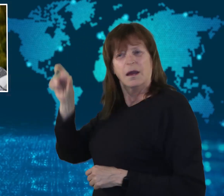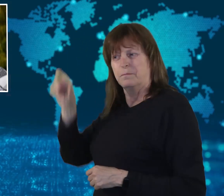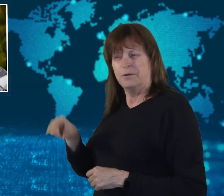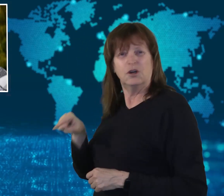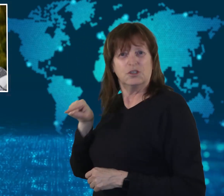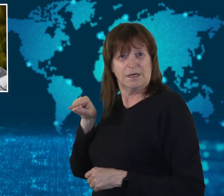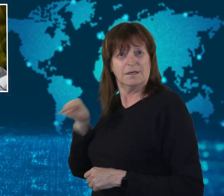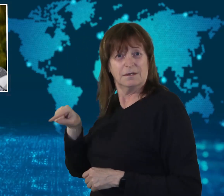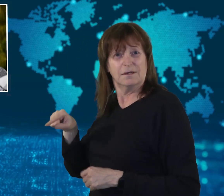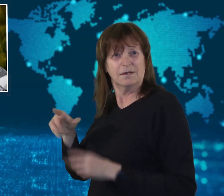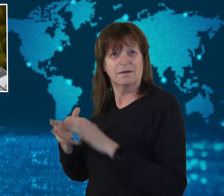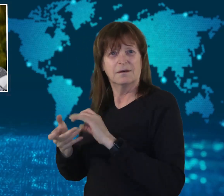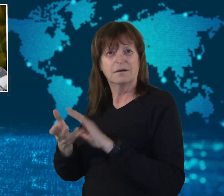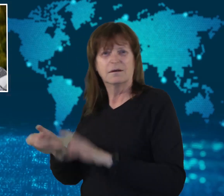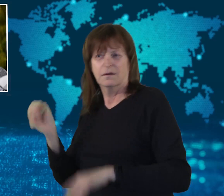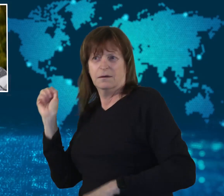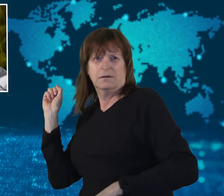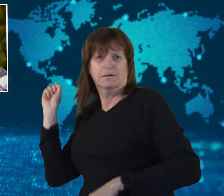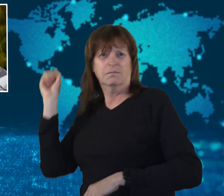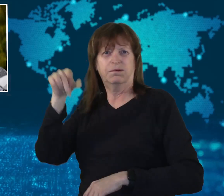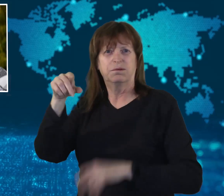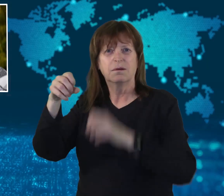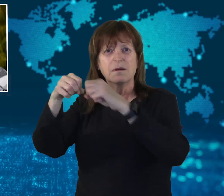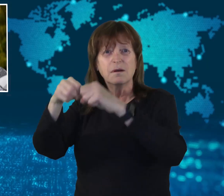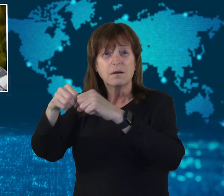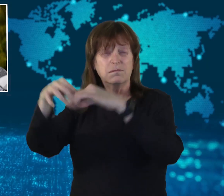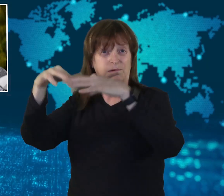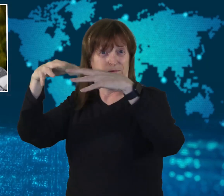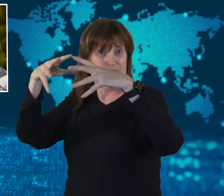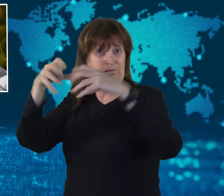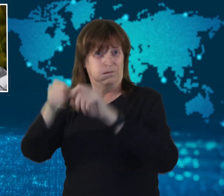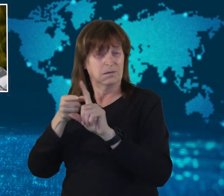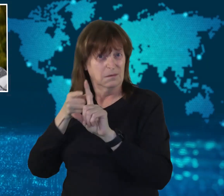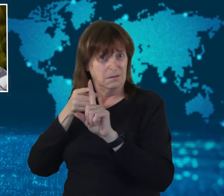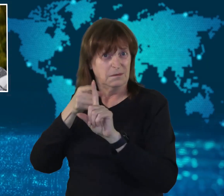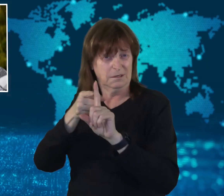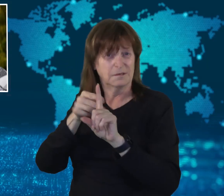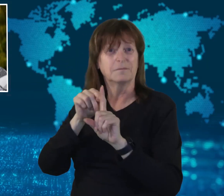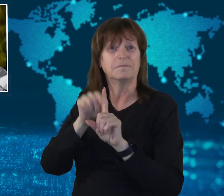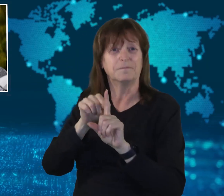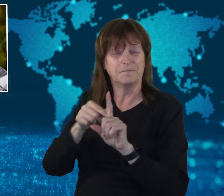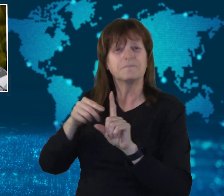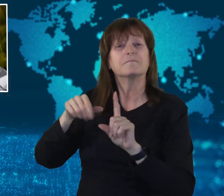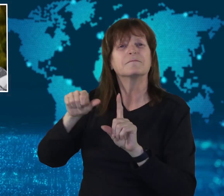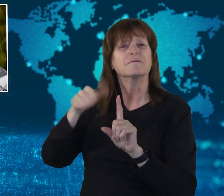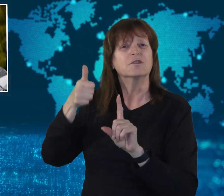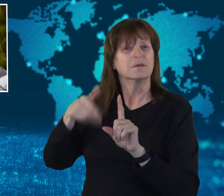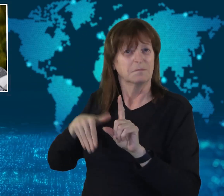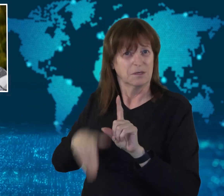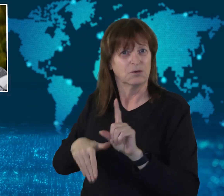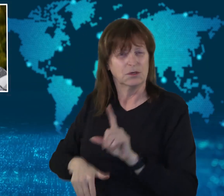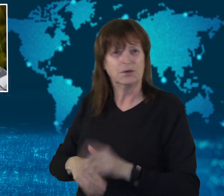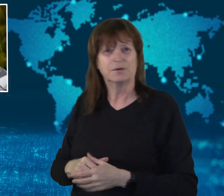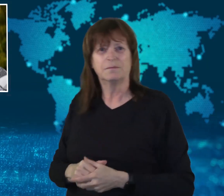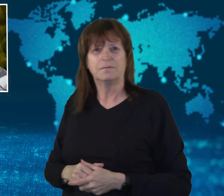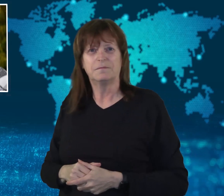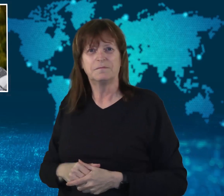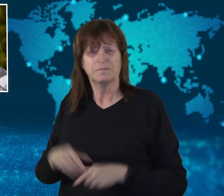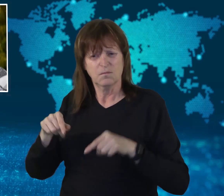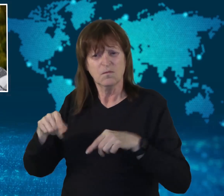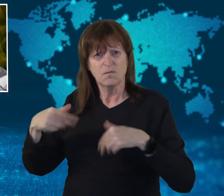an explosive device toward him. A loud explosion was heard,